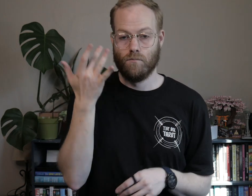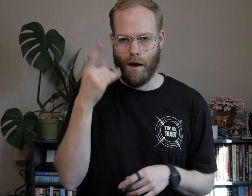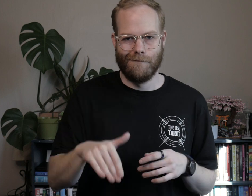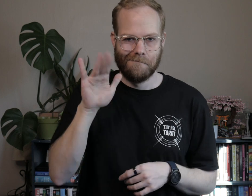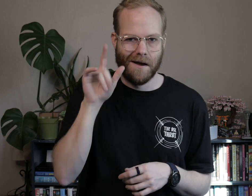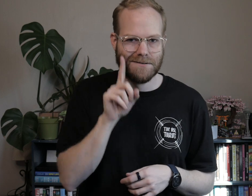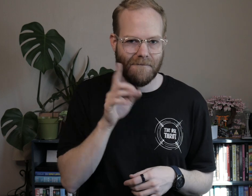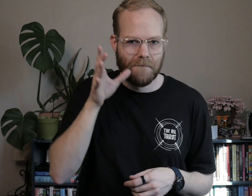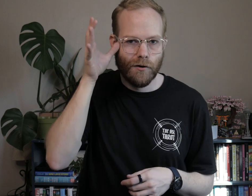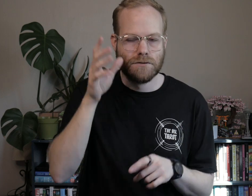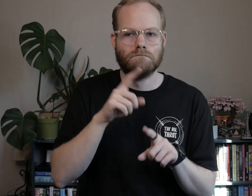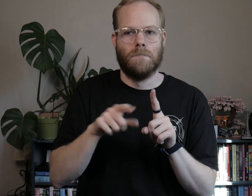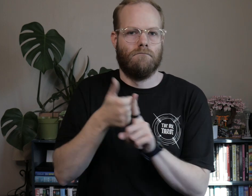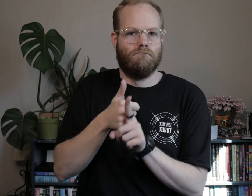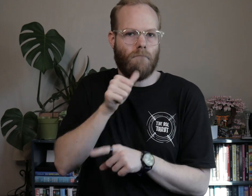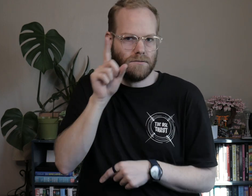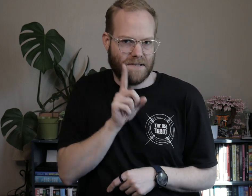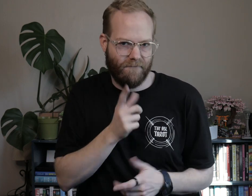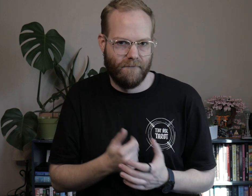due to being raised by deaf parents, but aren’t deaf themself.